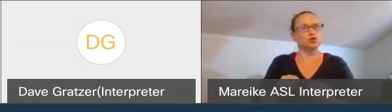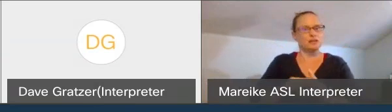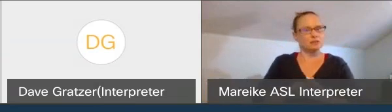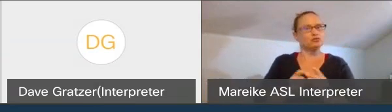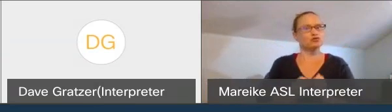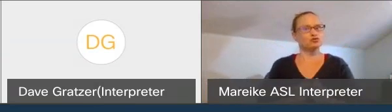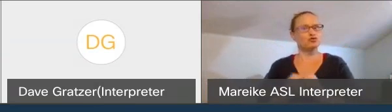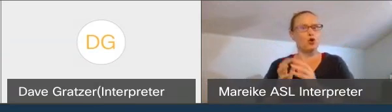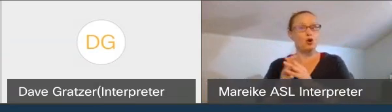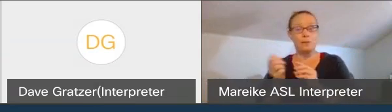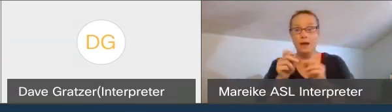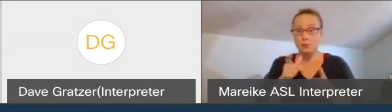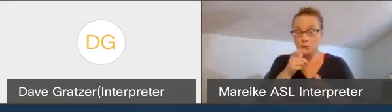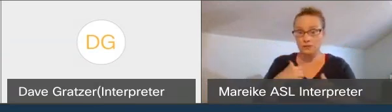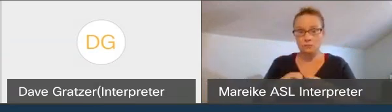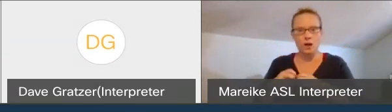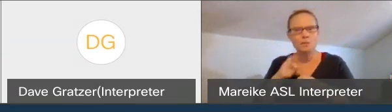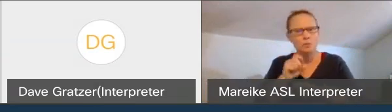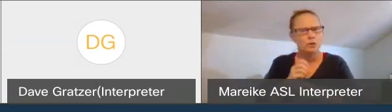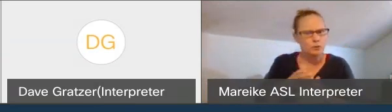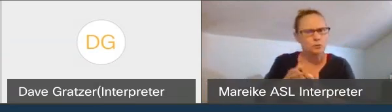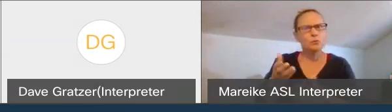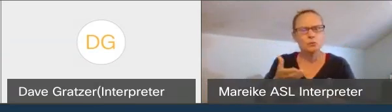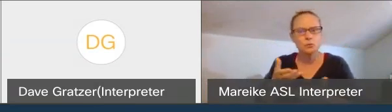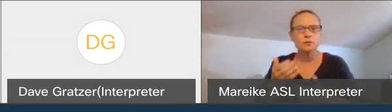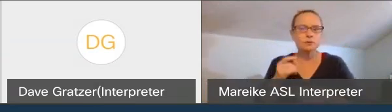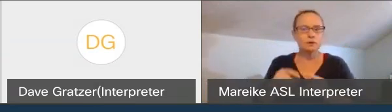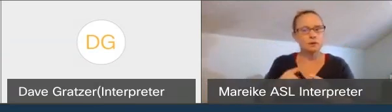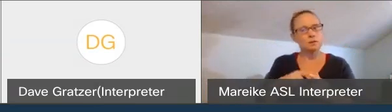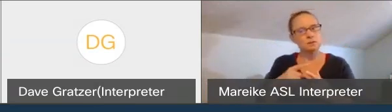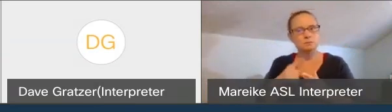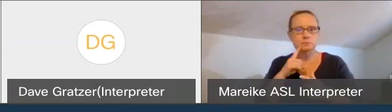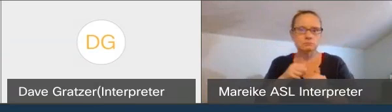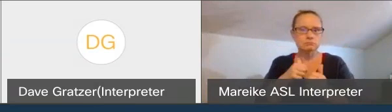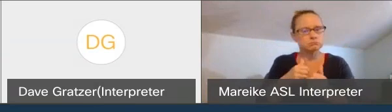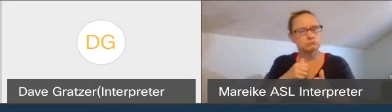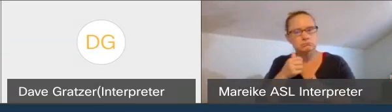let's work through it. If you can't work through it, then we're done. But you can always work through the problem